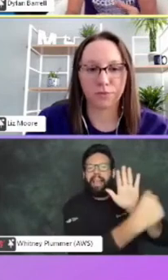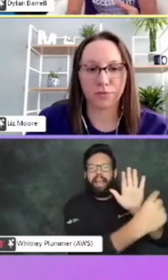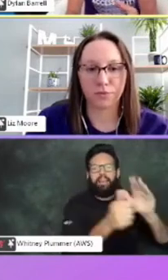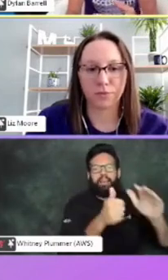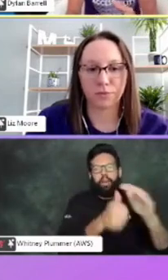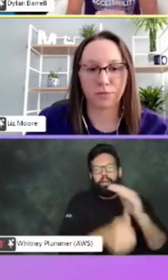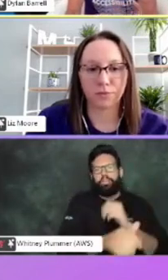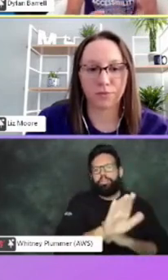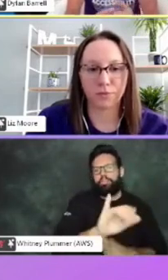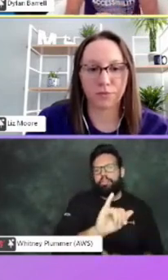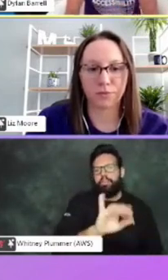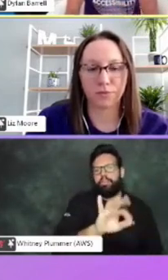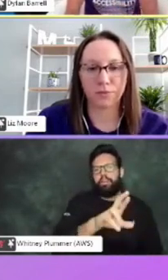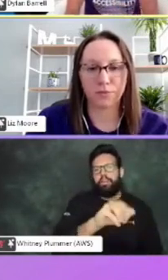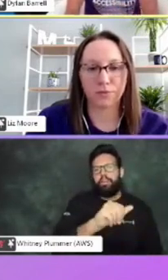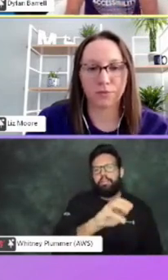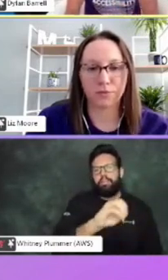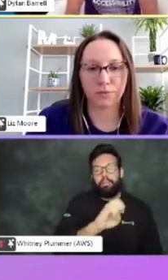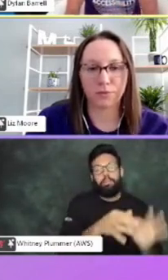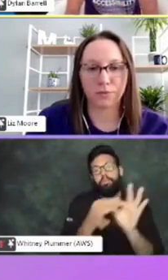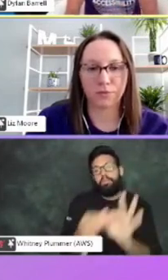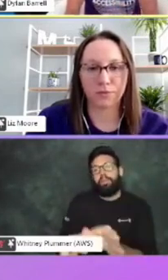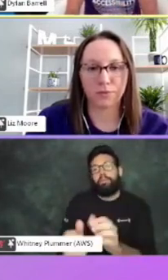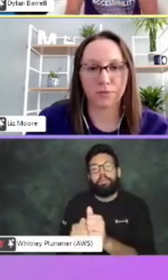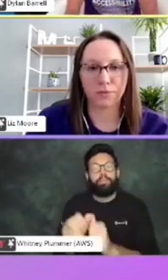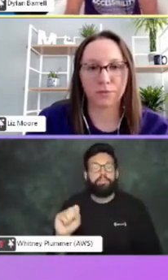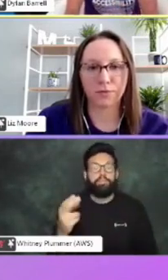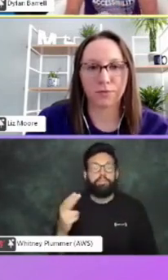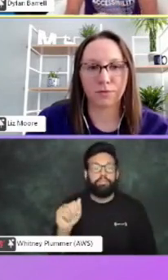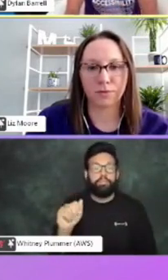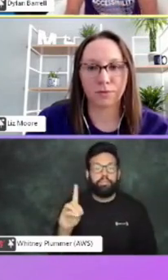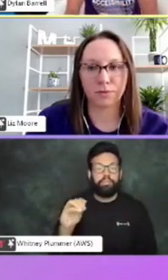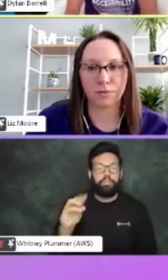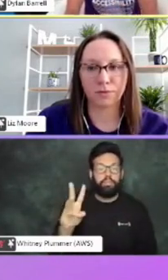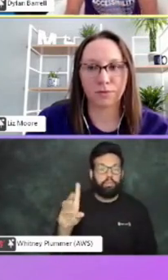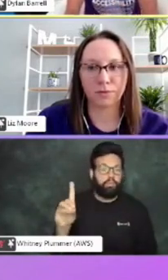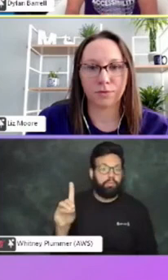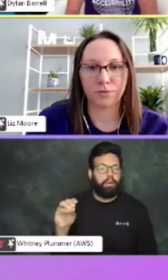But in terms of Shadow DOM, there's really no restrictions in terms of what we can test.